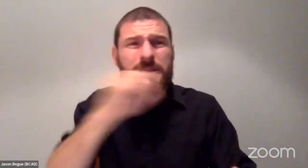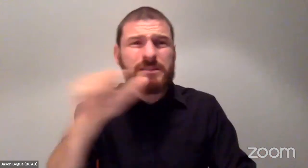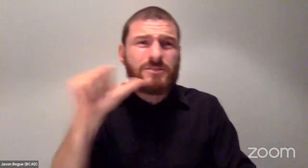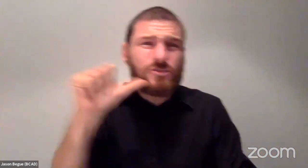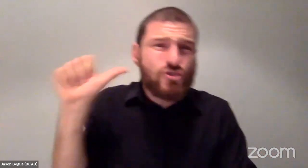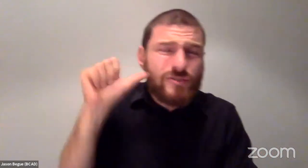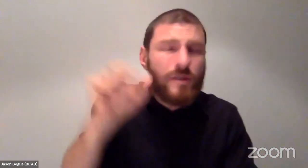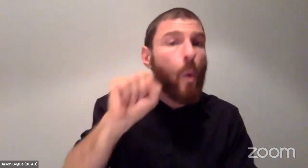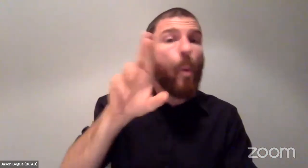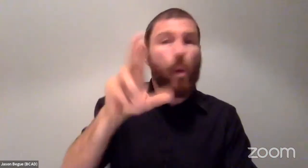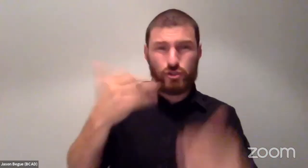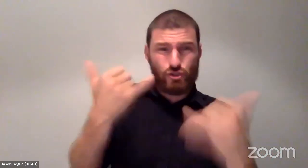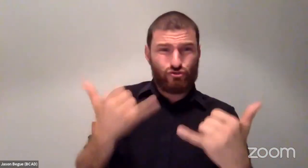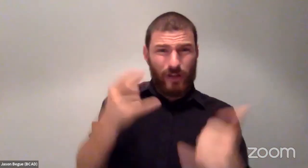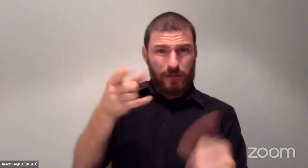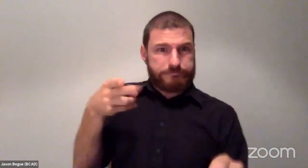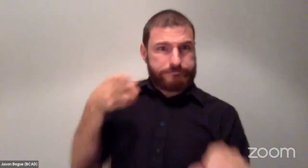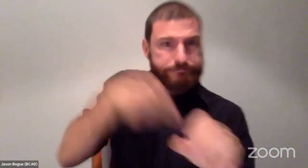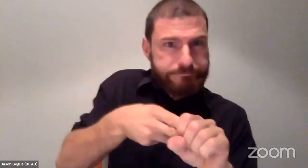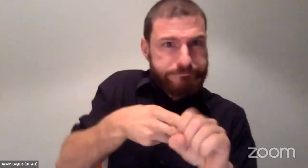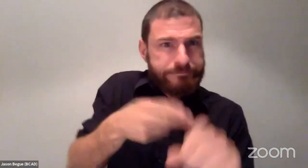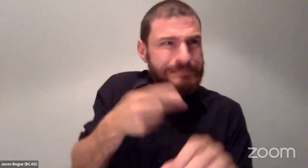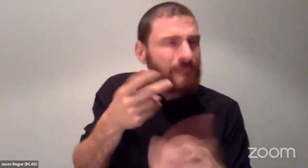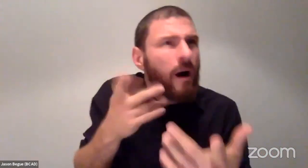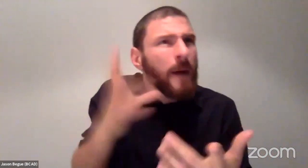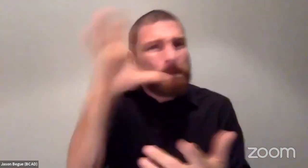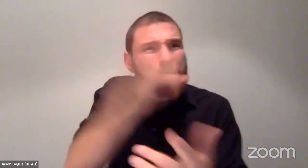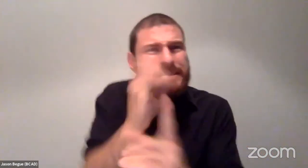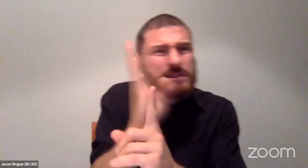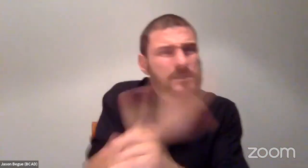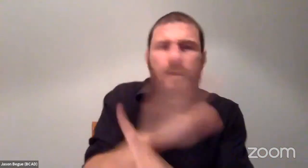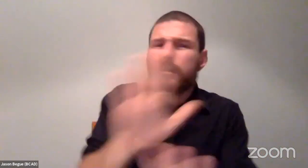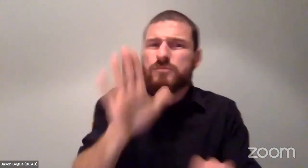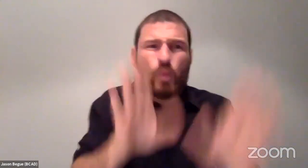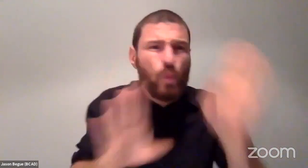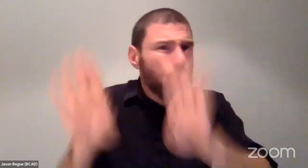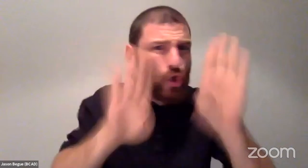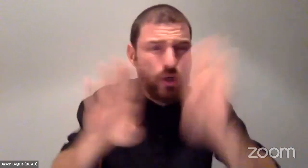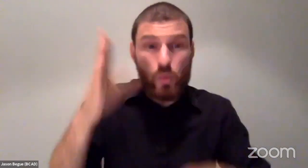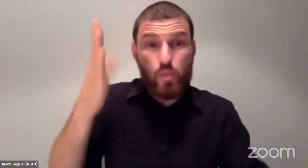let you know, if you miss last night's or tonight's, if you were unable to participate.